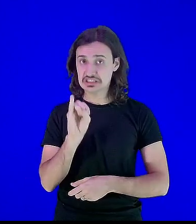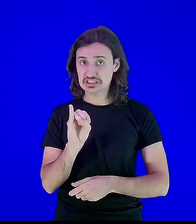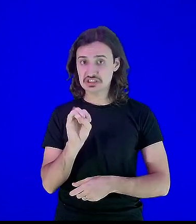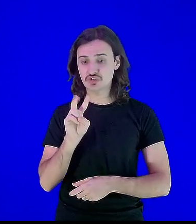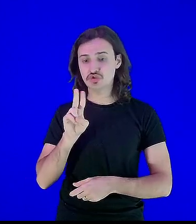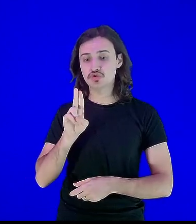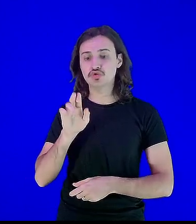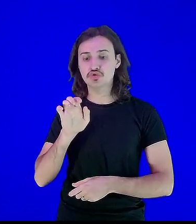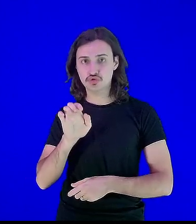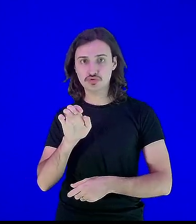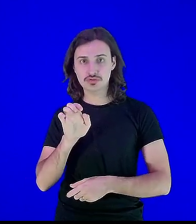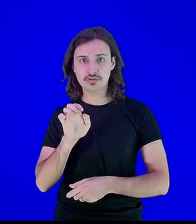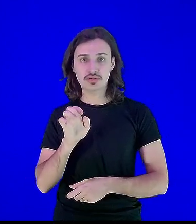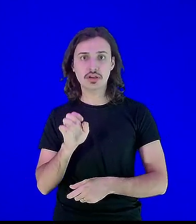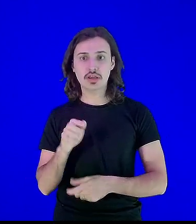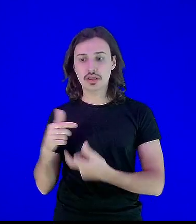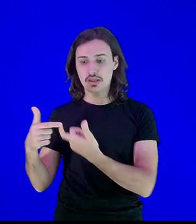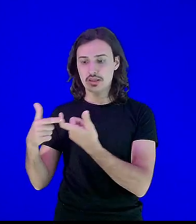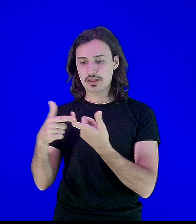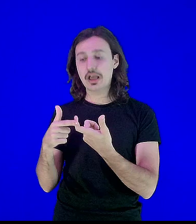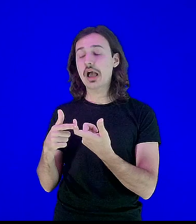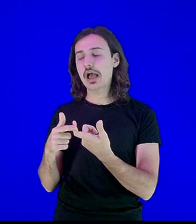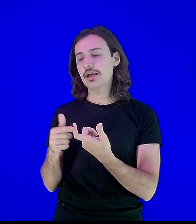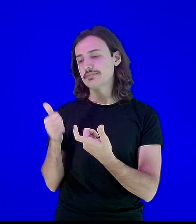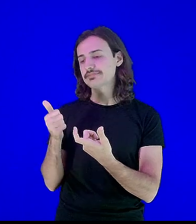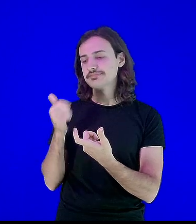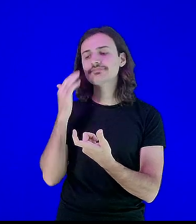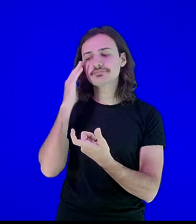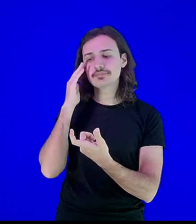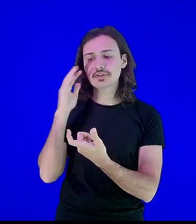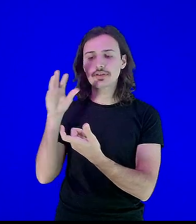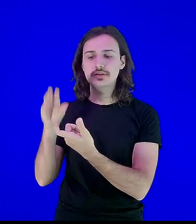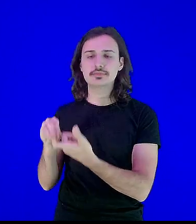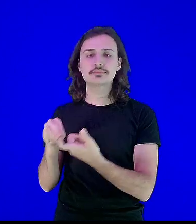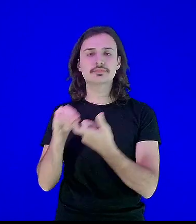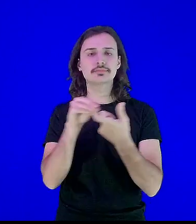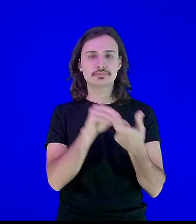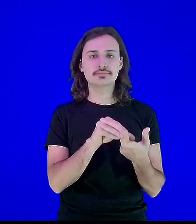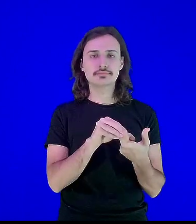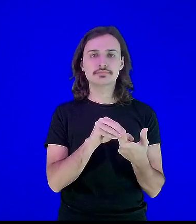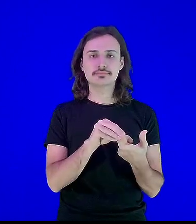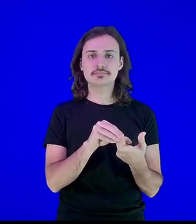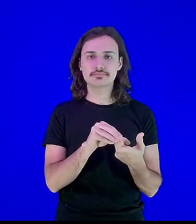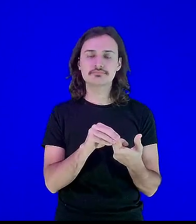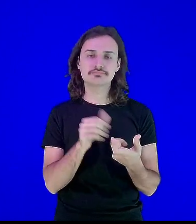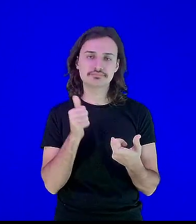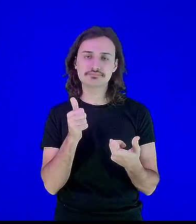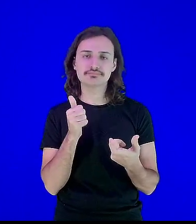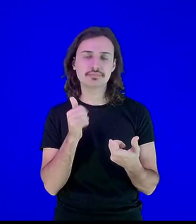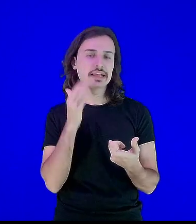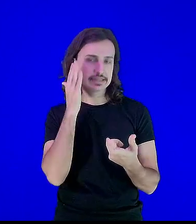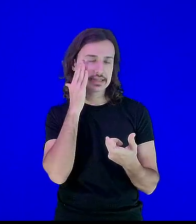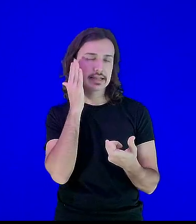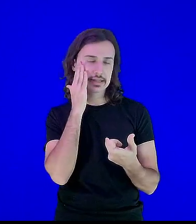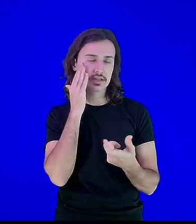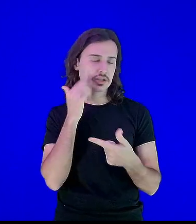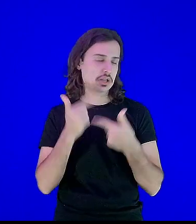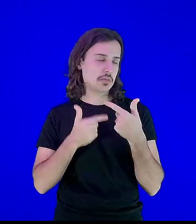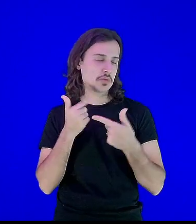"oh, this is this component. I'm going to move it to somewhere else and I will still know what to do with it"